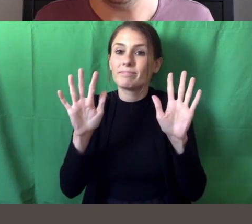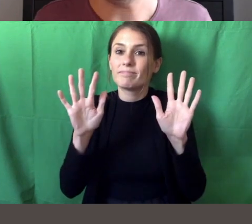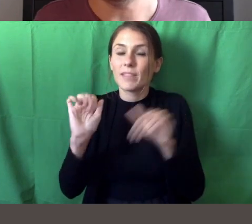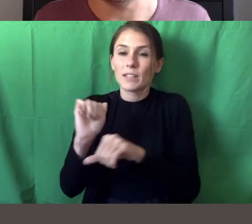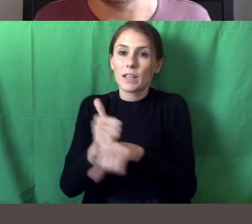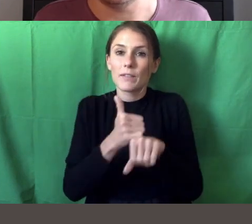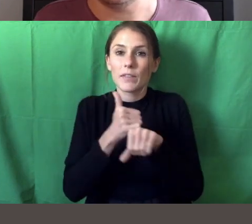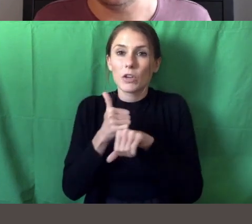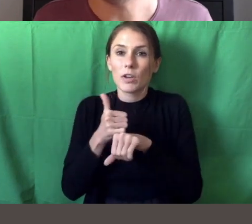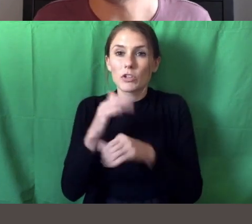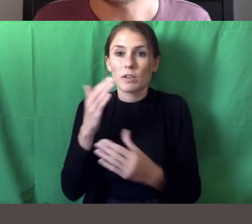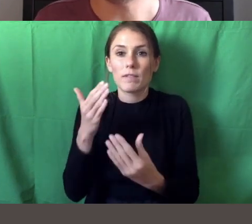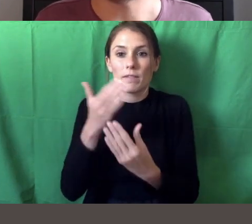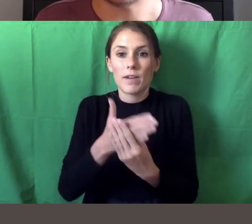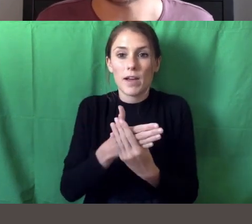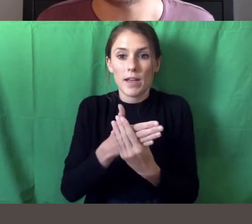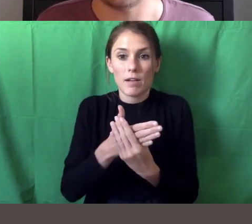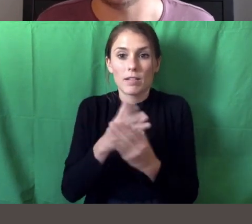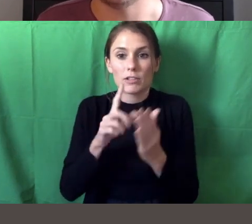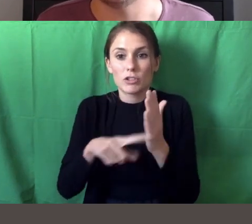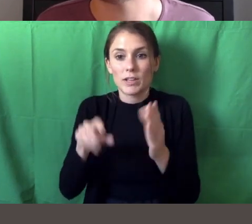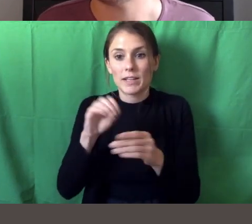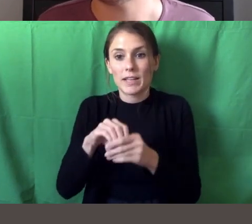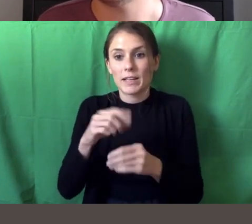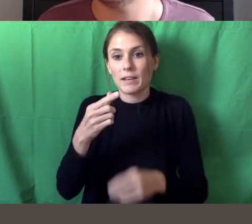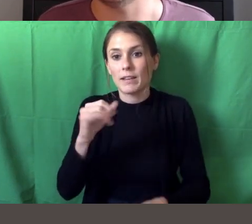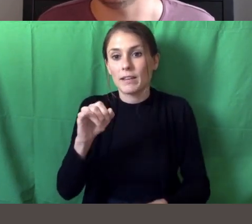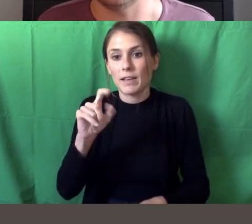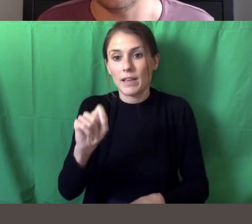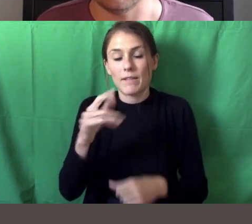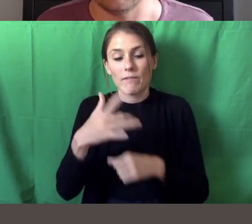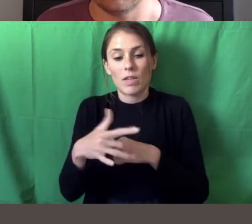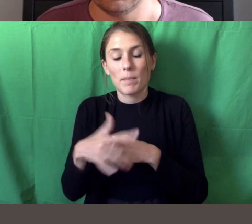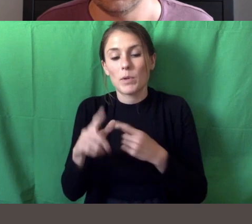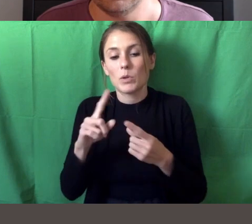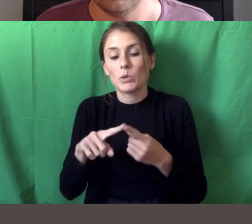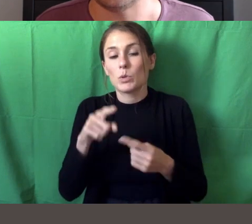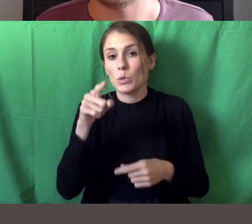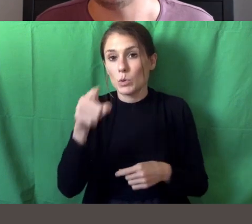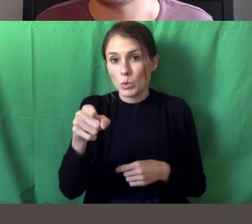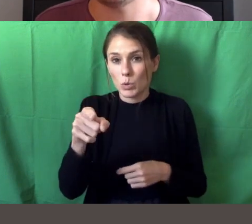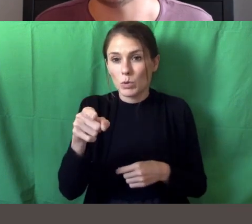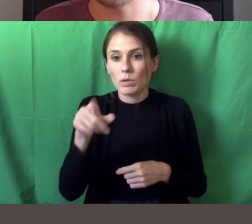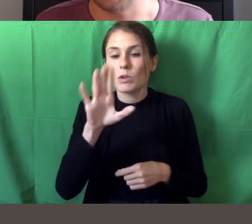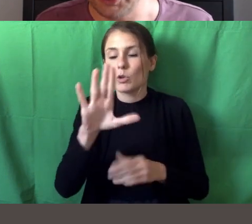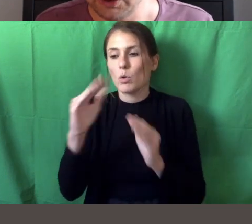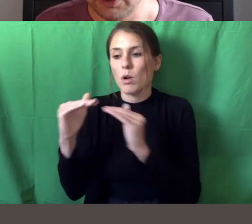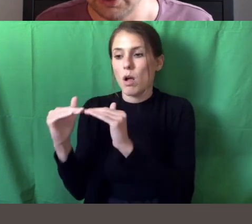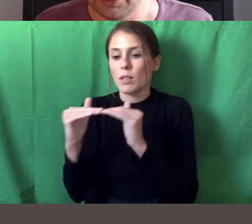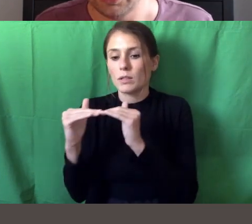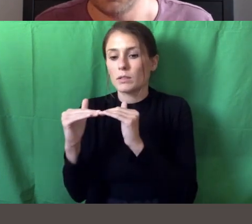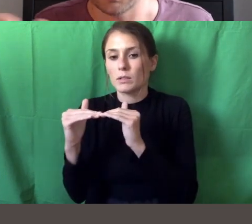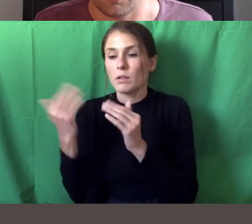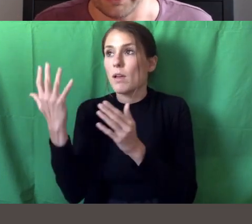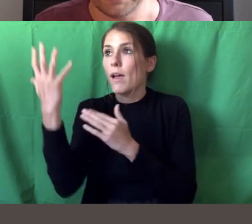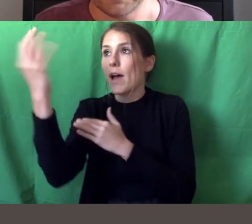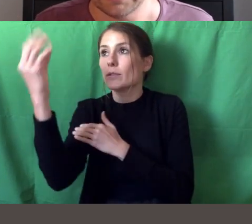and the test command. That's it. As this configuration file is checked in in git, it is available